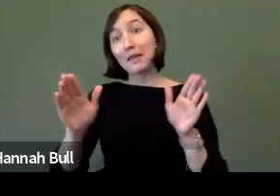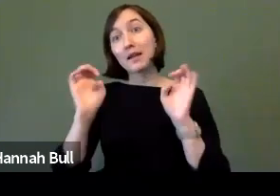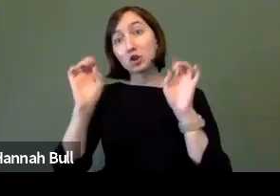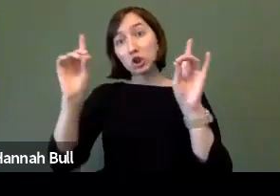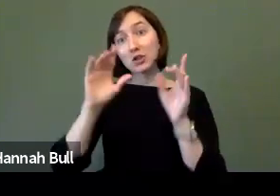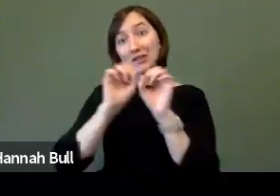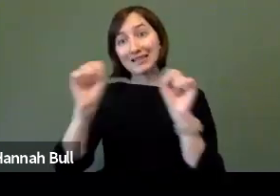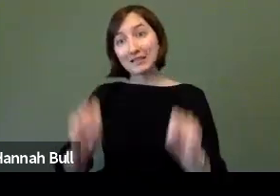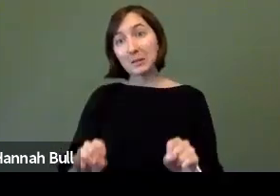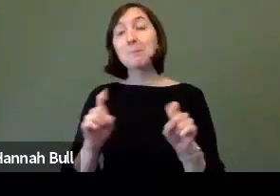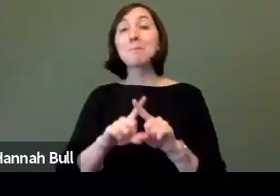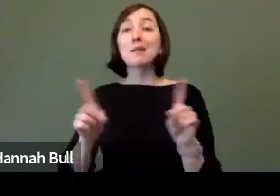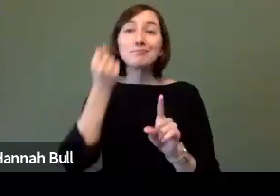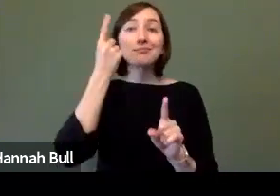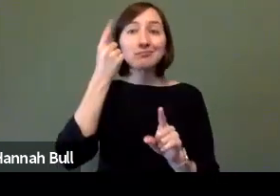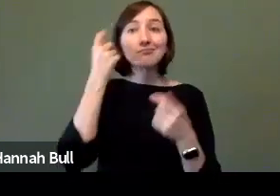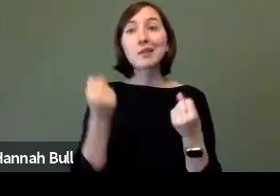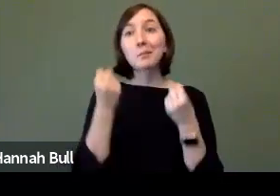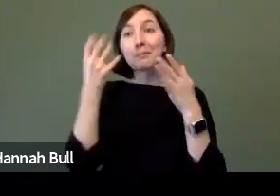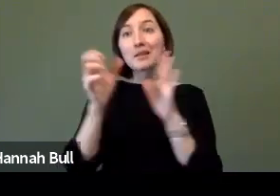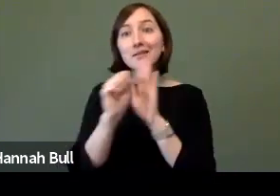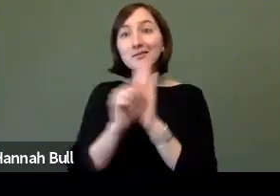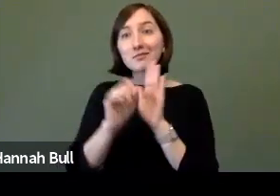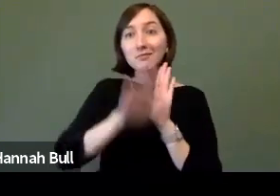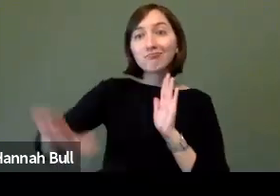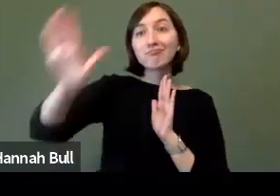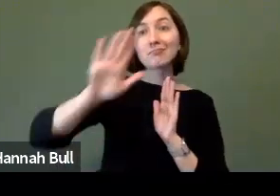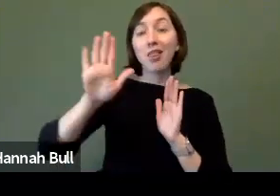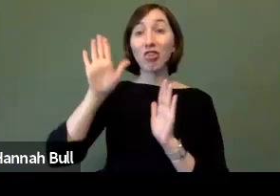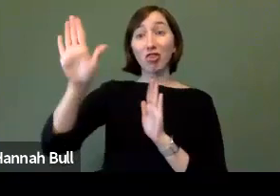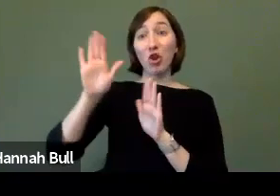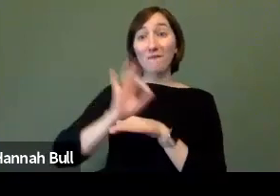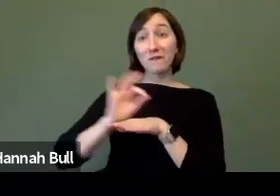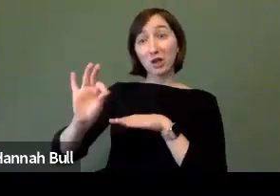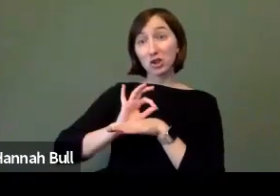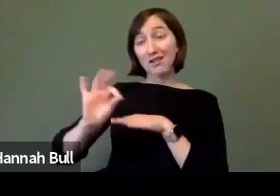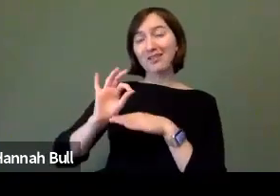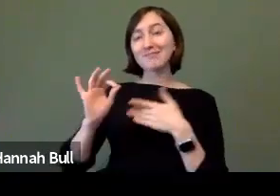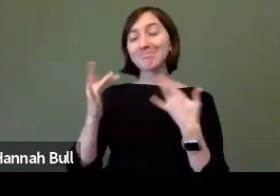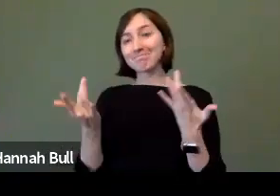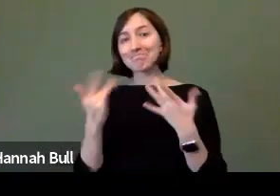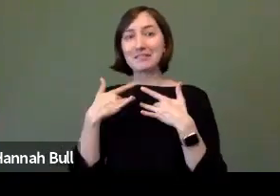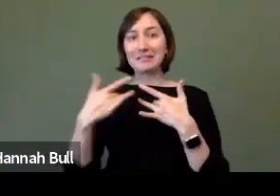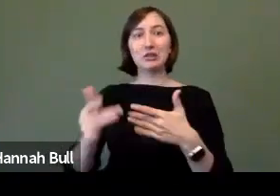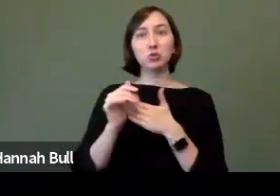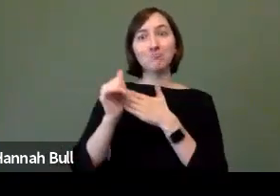As is the case in many states, that functionality is driven a lot by local school systems.